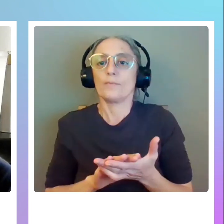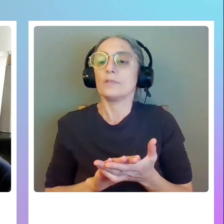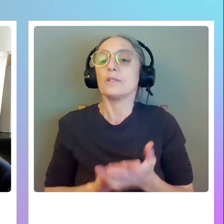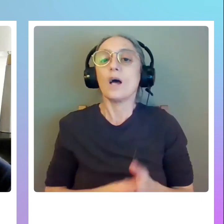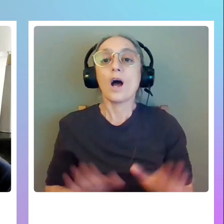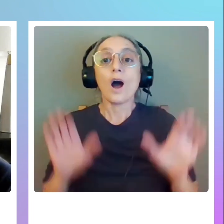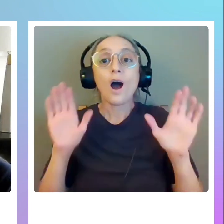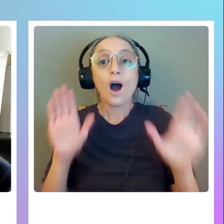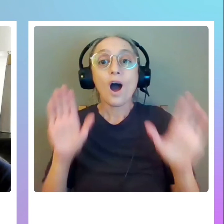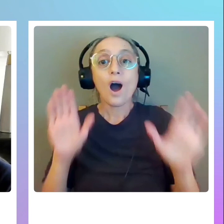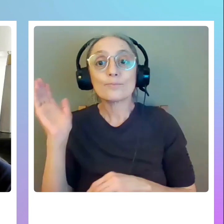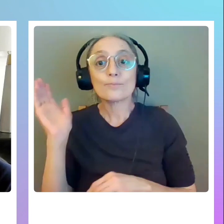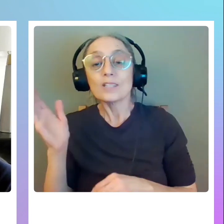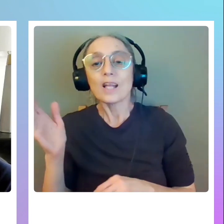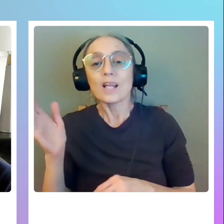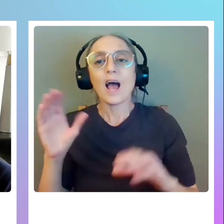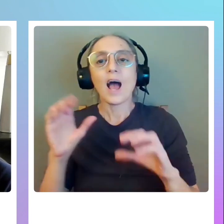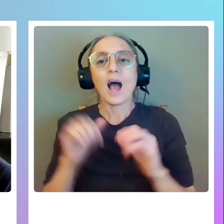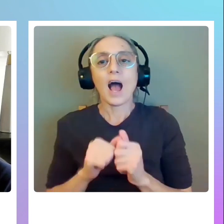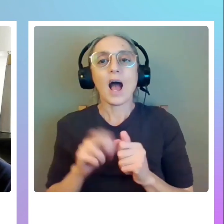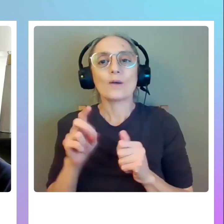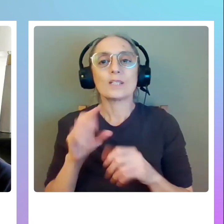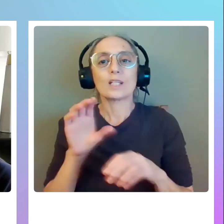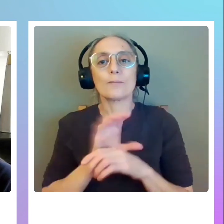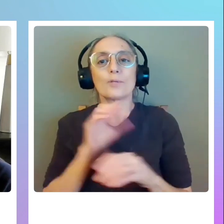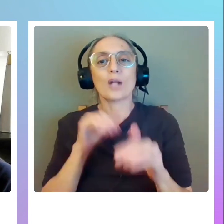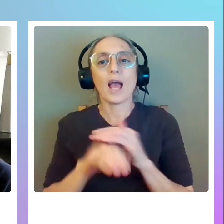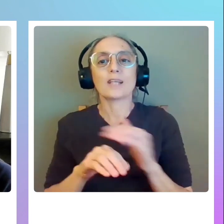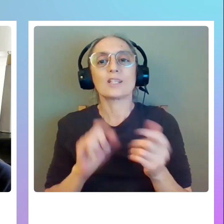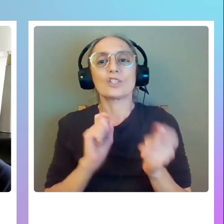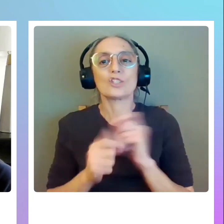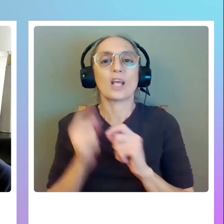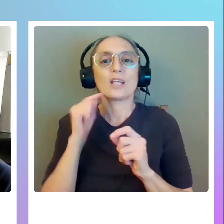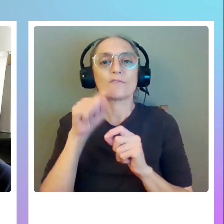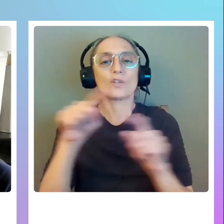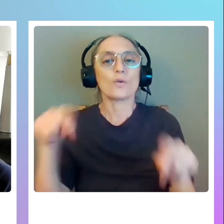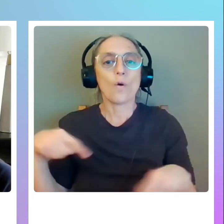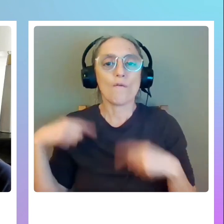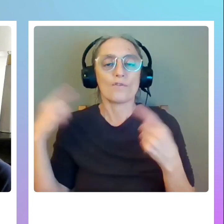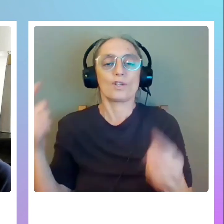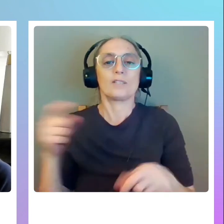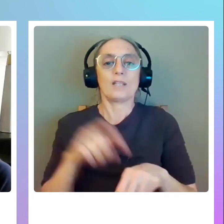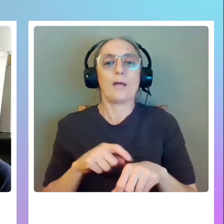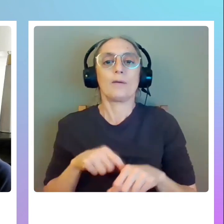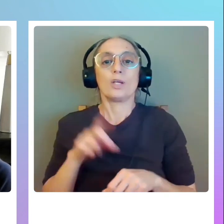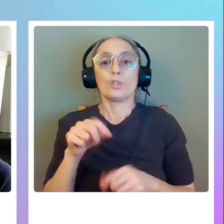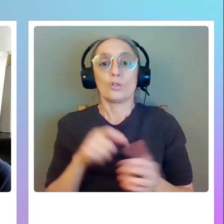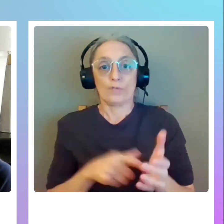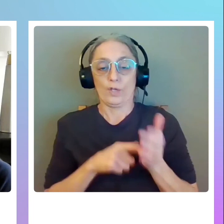how has computer access changed for you over time? Do you require a non-mainstream tools